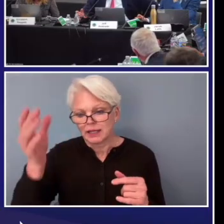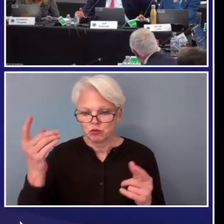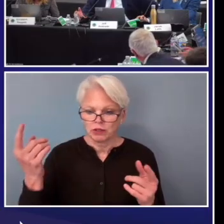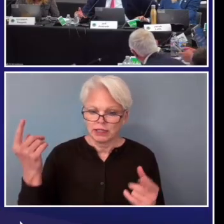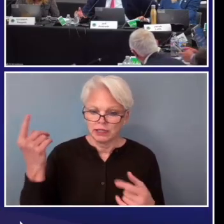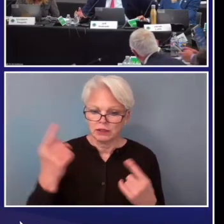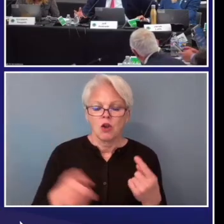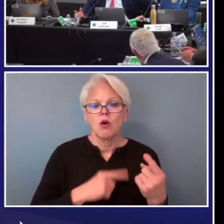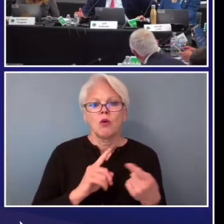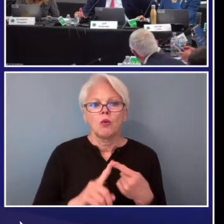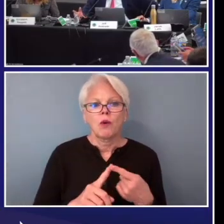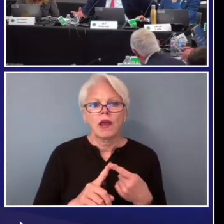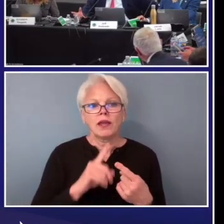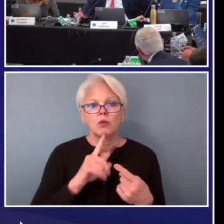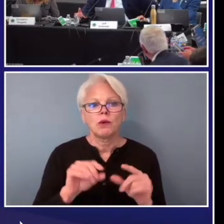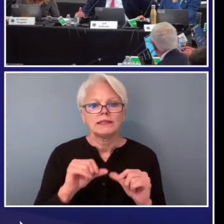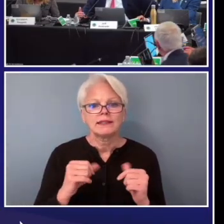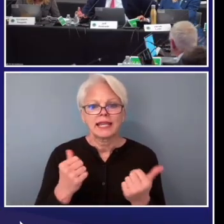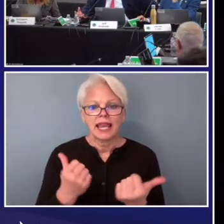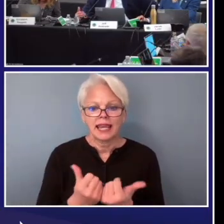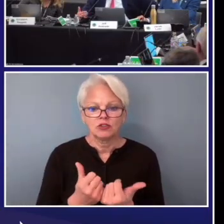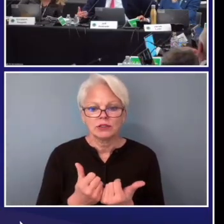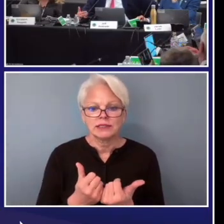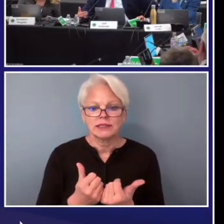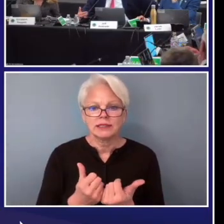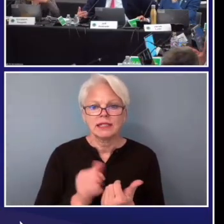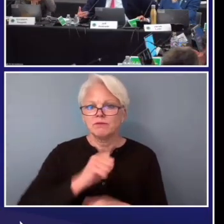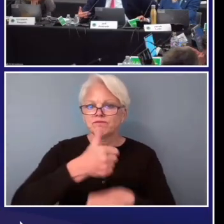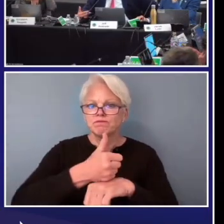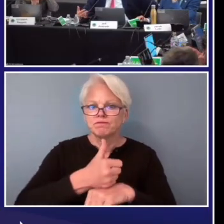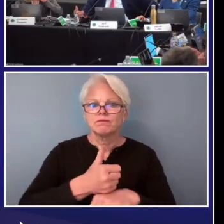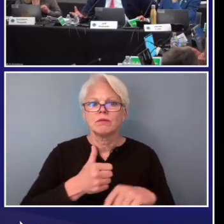when was the agency born? So that could be, it was created by state legislation